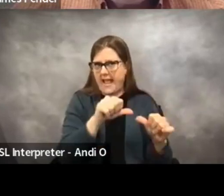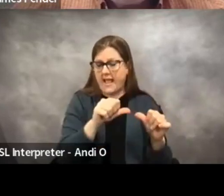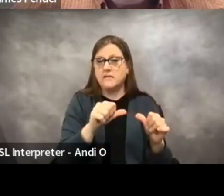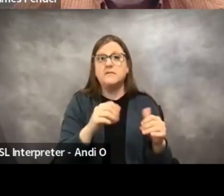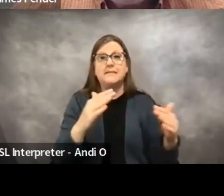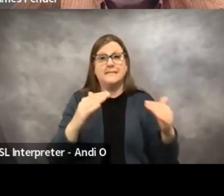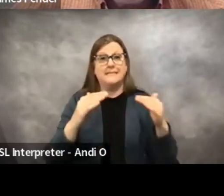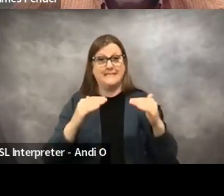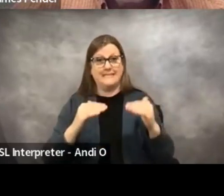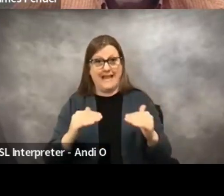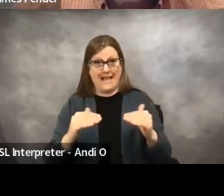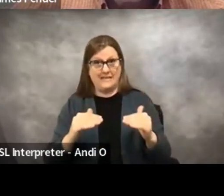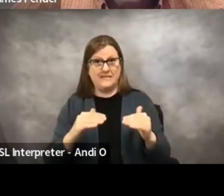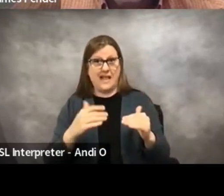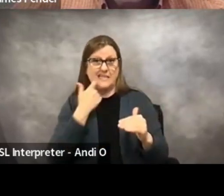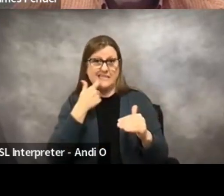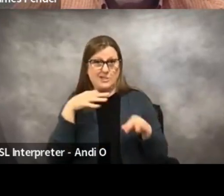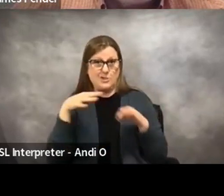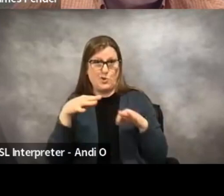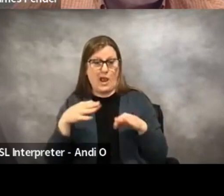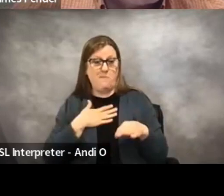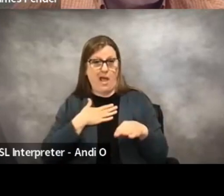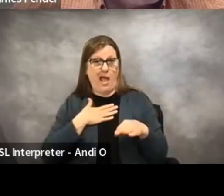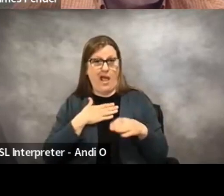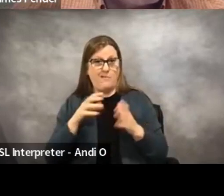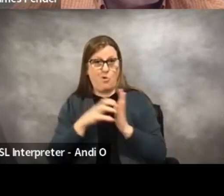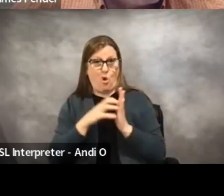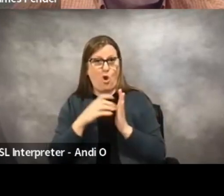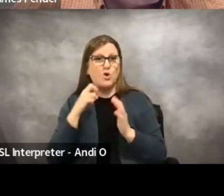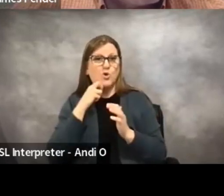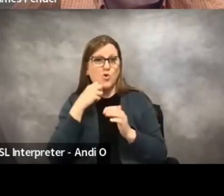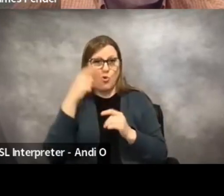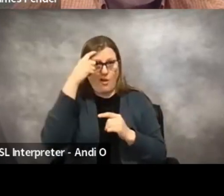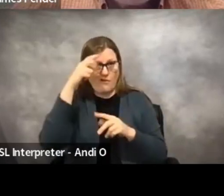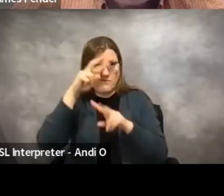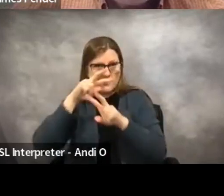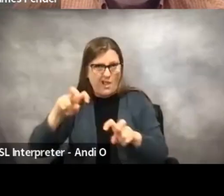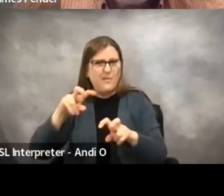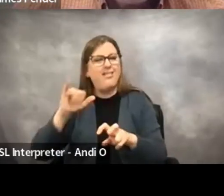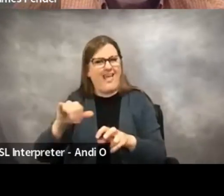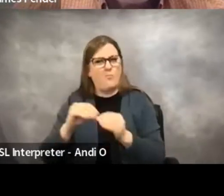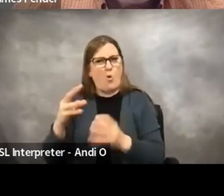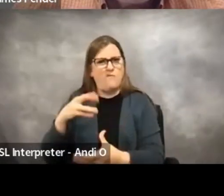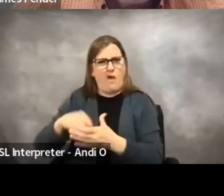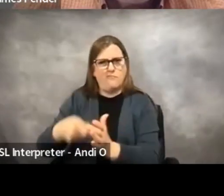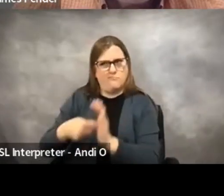described in my perception of neurocognitive assessment that's a little more involved and requires more training. But I